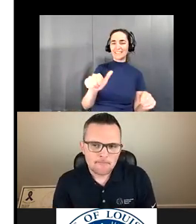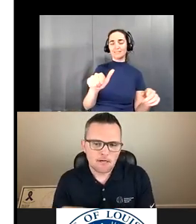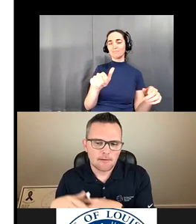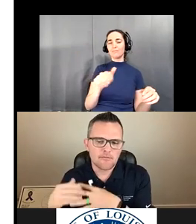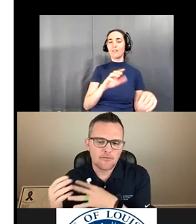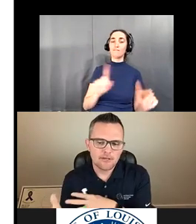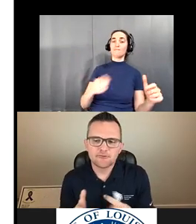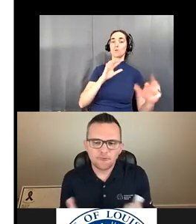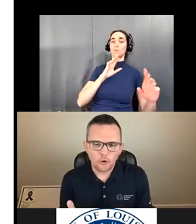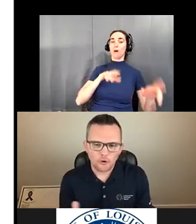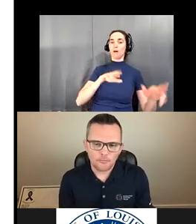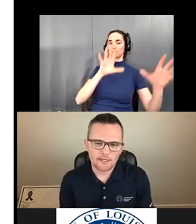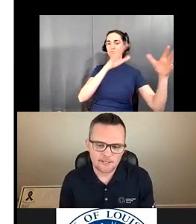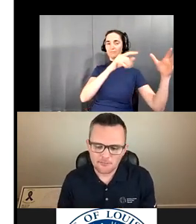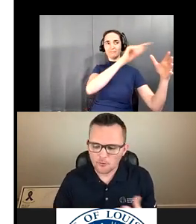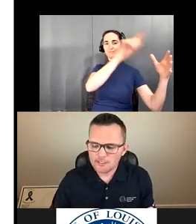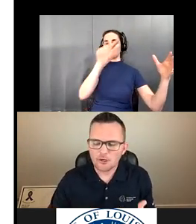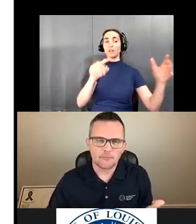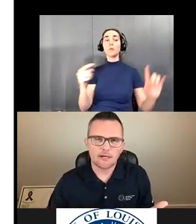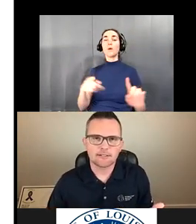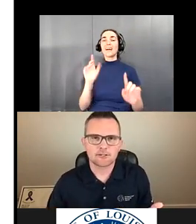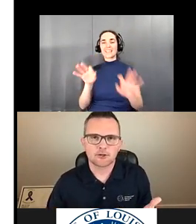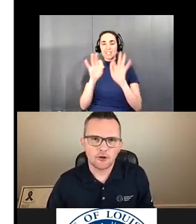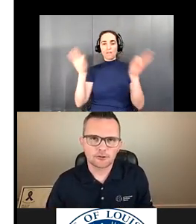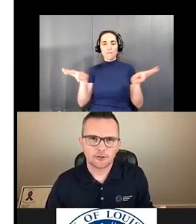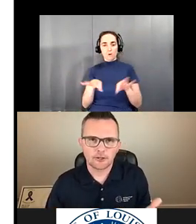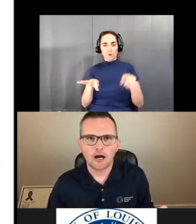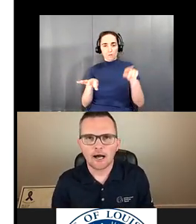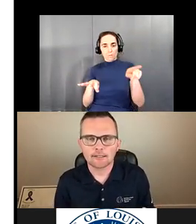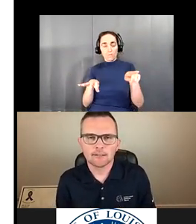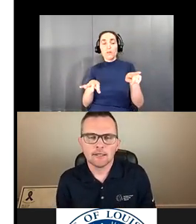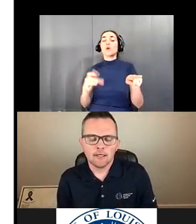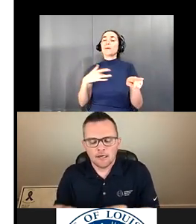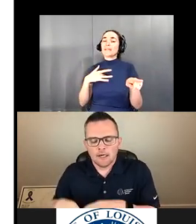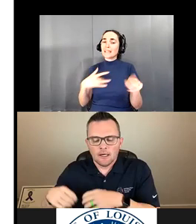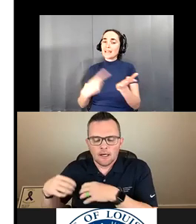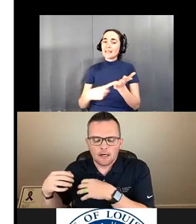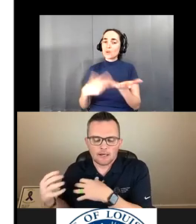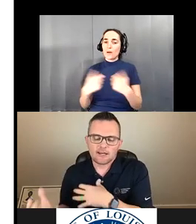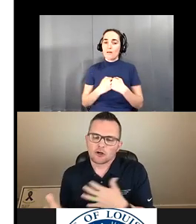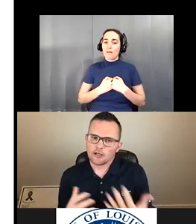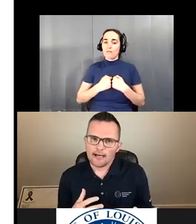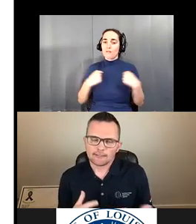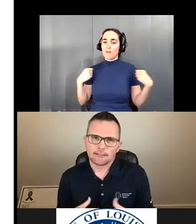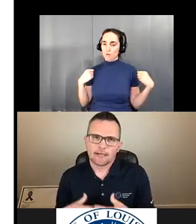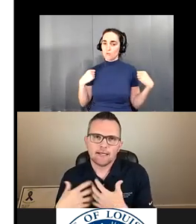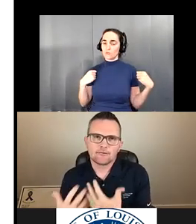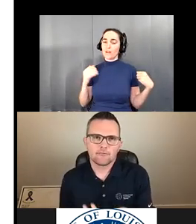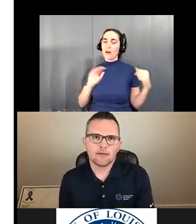15:38:56 This form is something we talk about disclosure a lot in our class, it is, it was